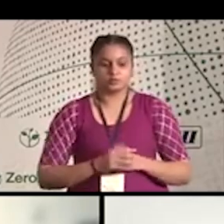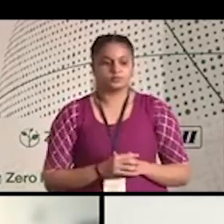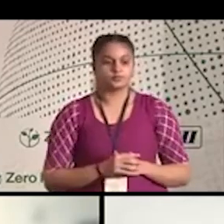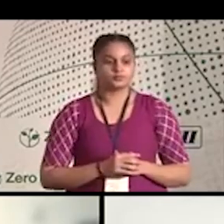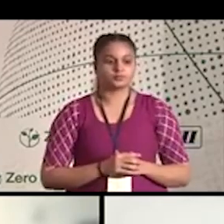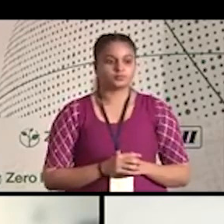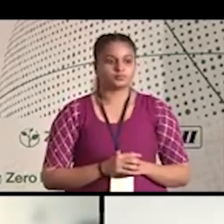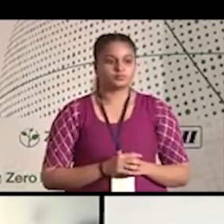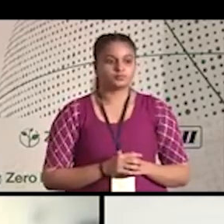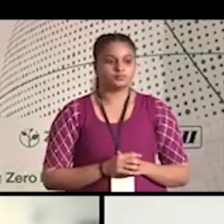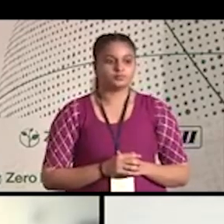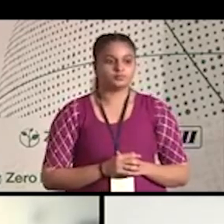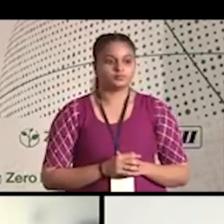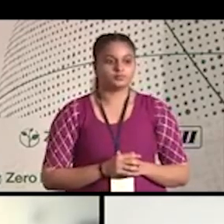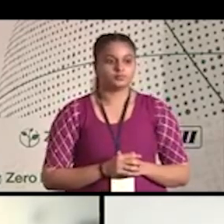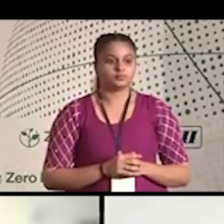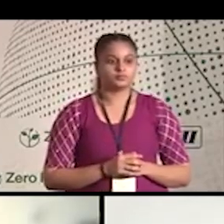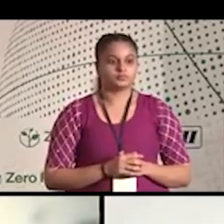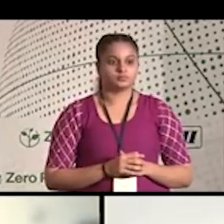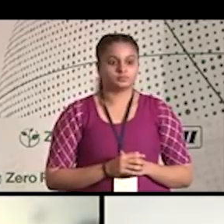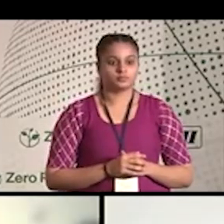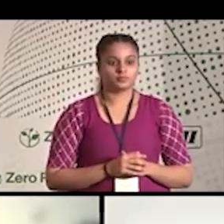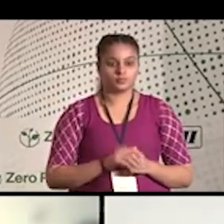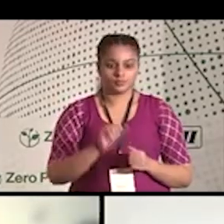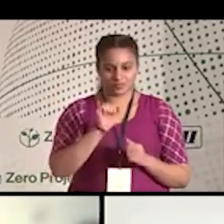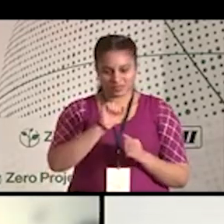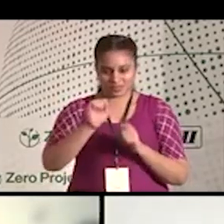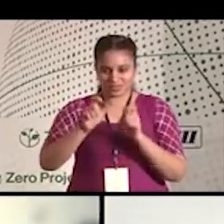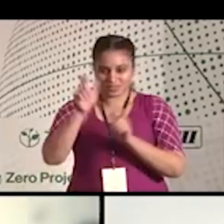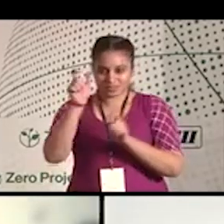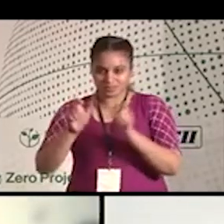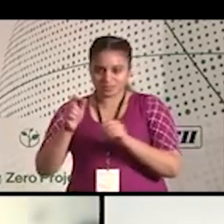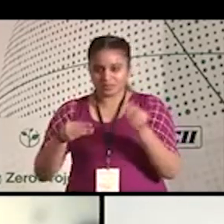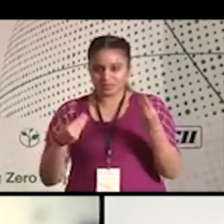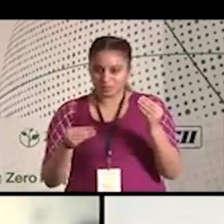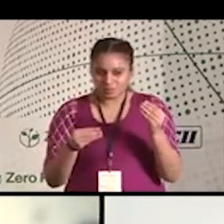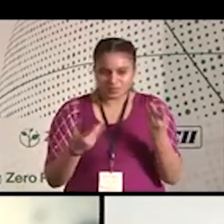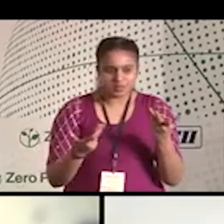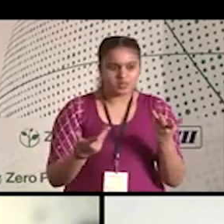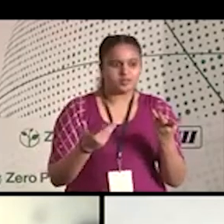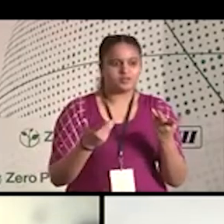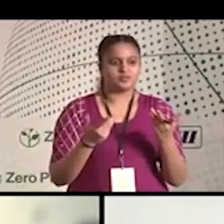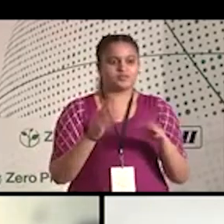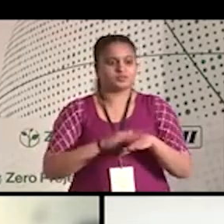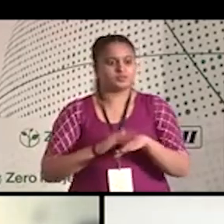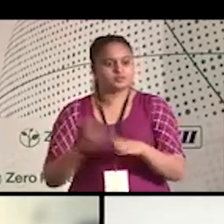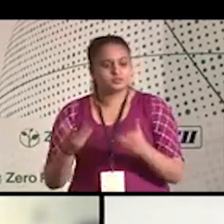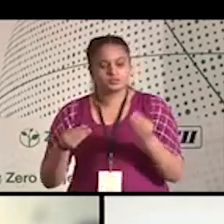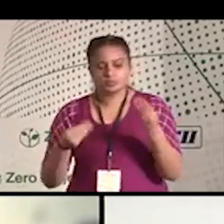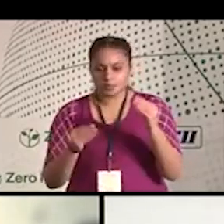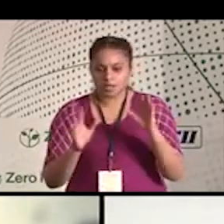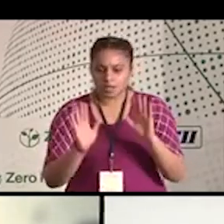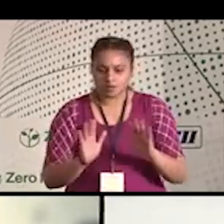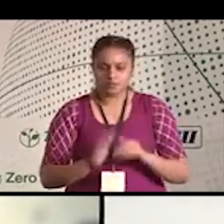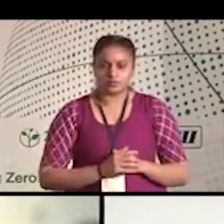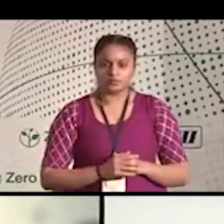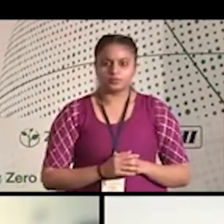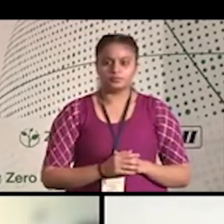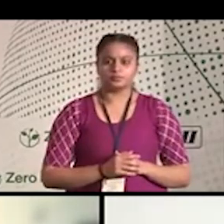And without an enforcement mechanism, that's all it is. It's a piece of paper with aspirations on it that's not actually going to change the system.